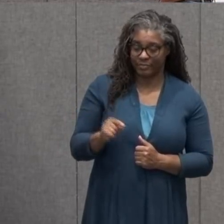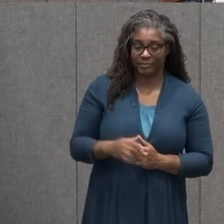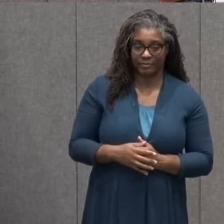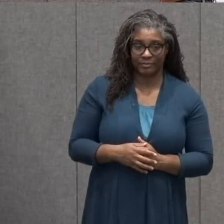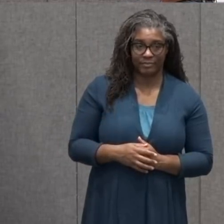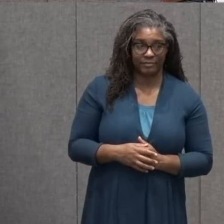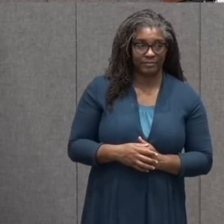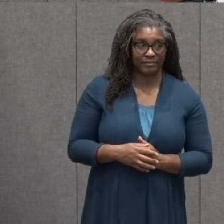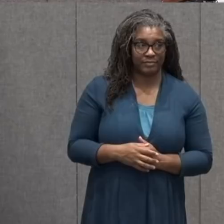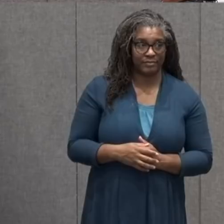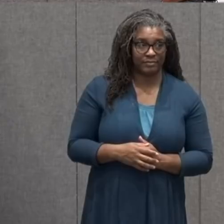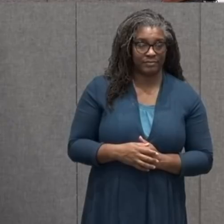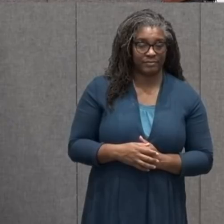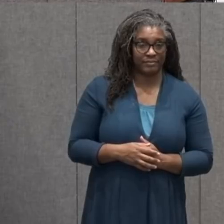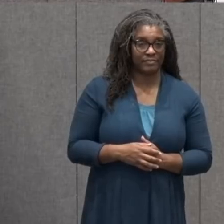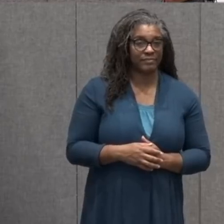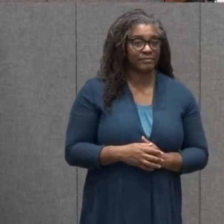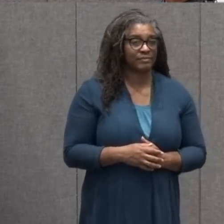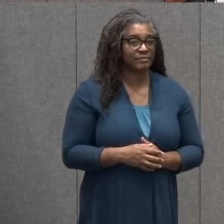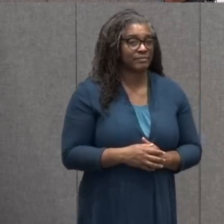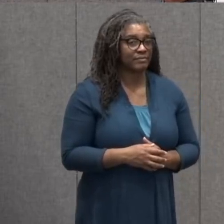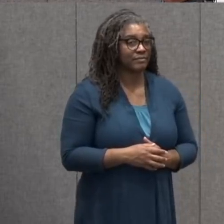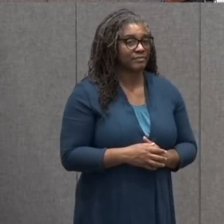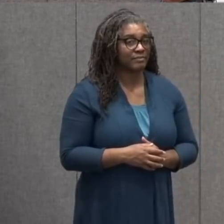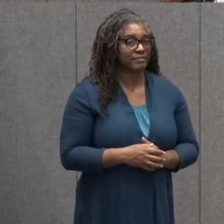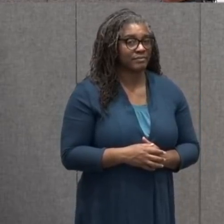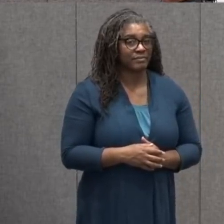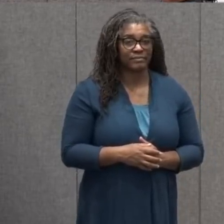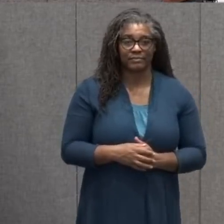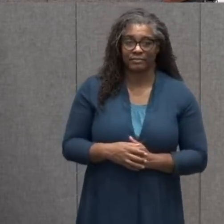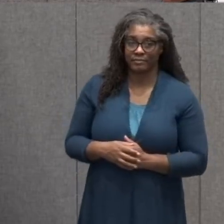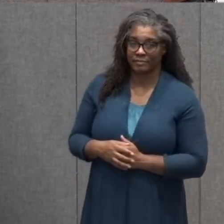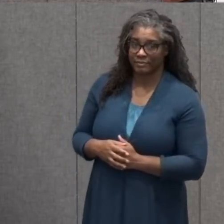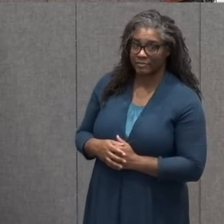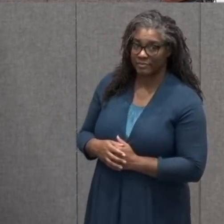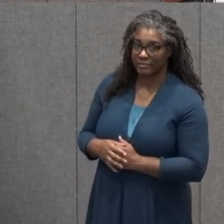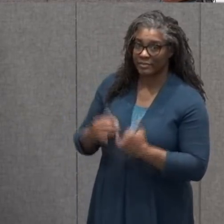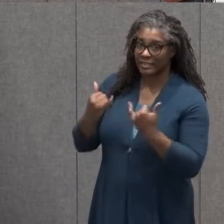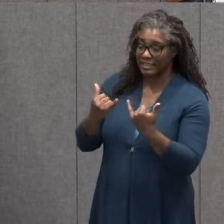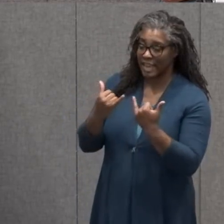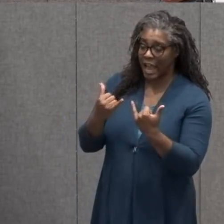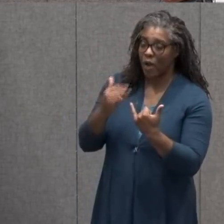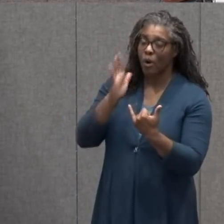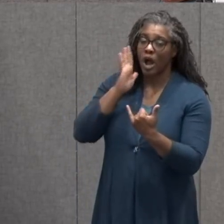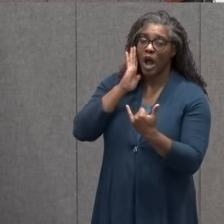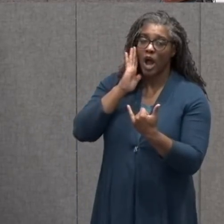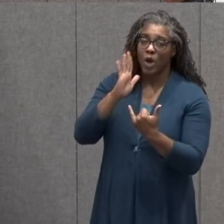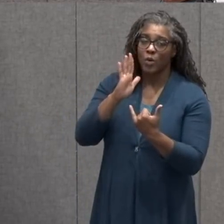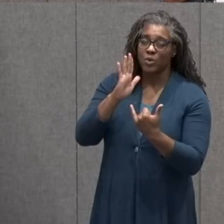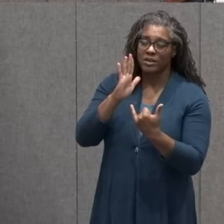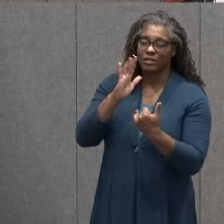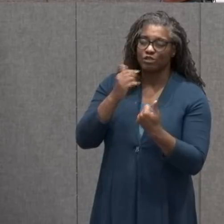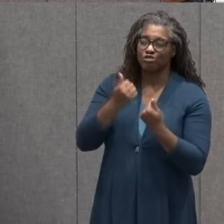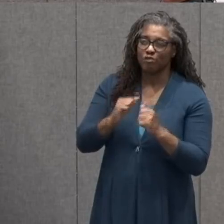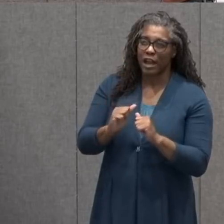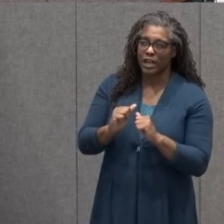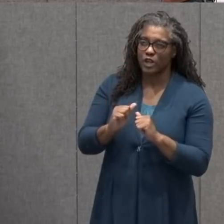I'm gonna come up with a synonym for disperse. A synonym for disperse, hm.